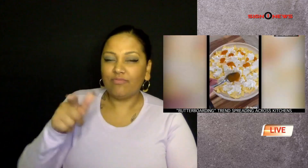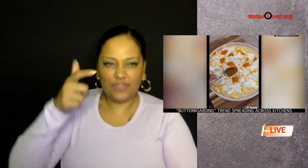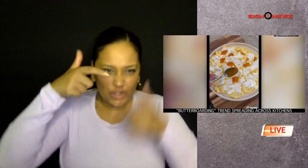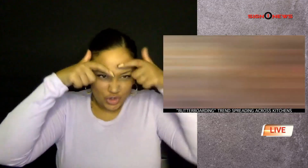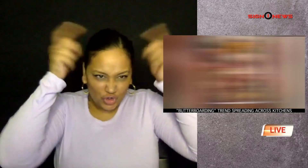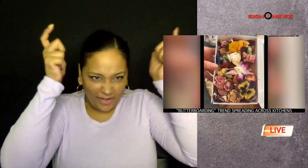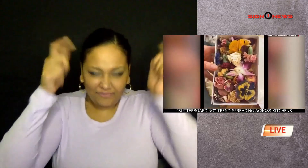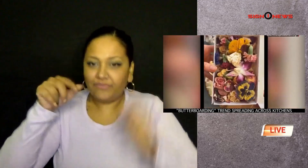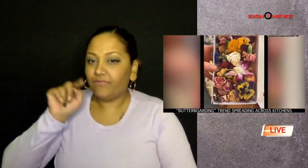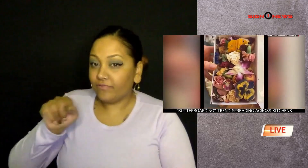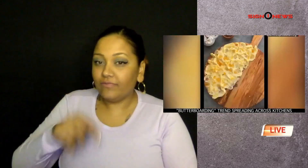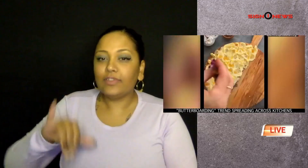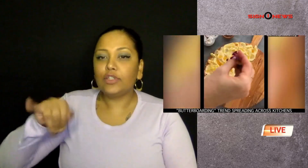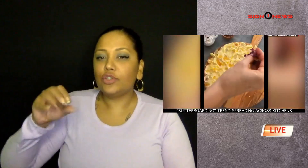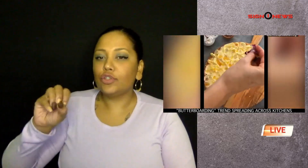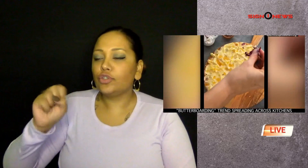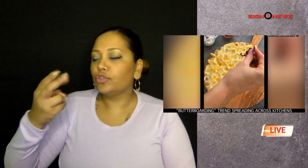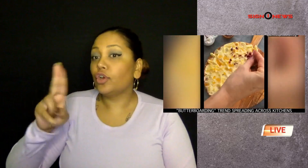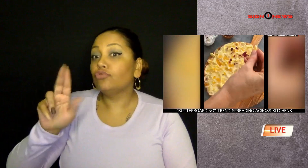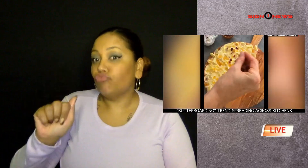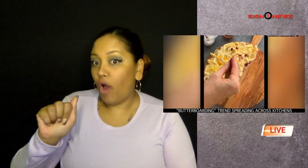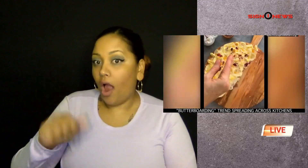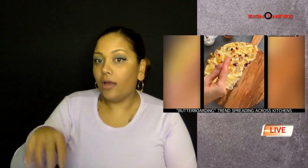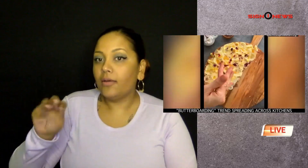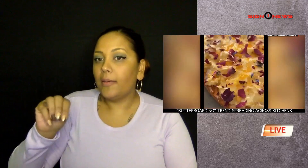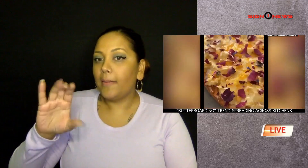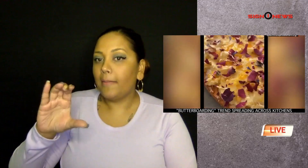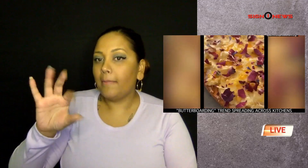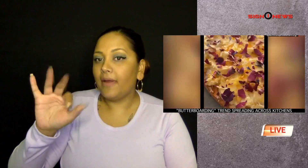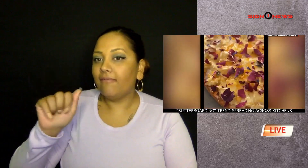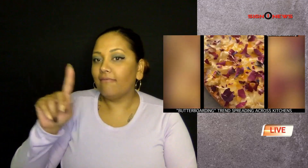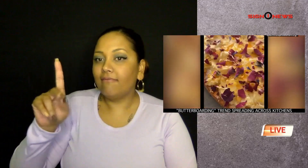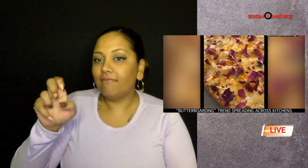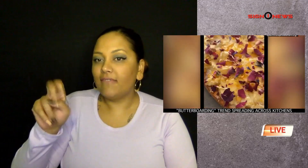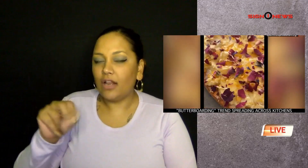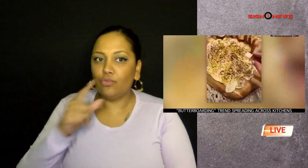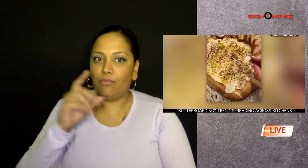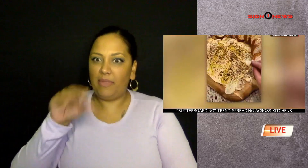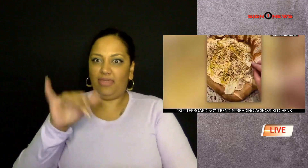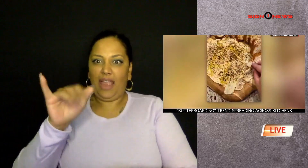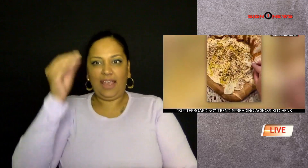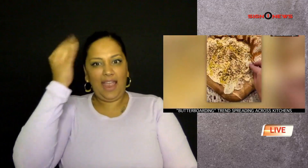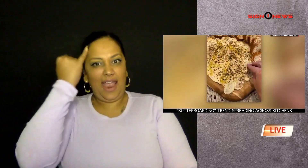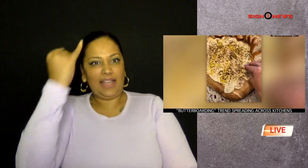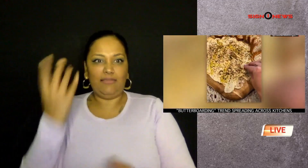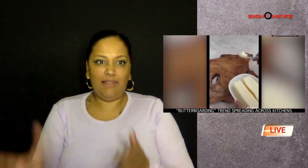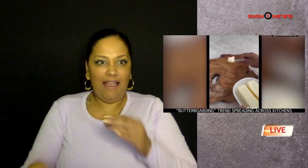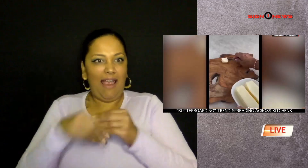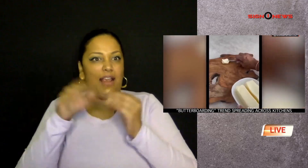The idea is credited to Chef Joshua McFadden who put the idea in his cookbook in 2017.